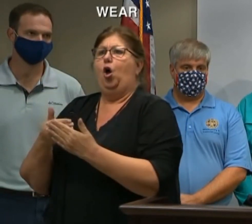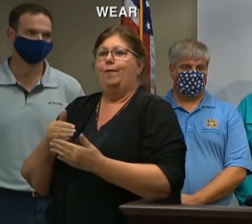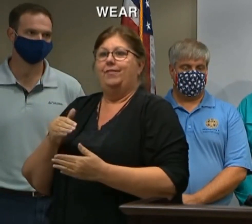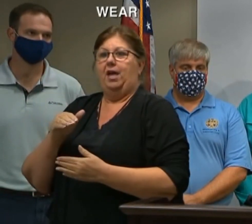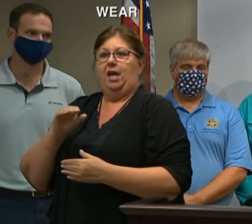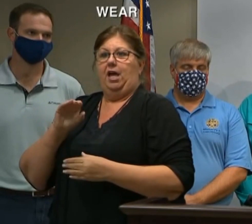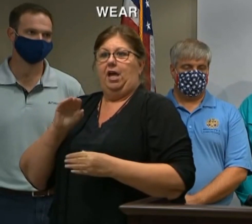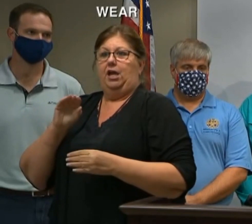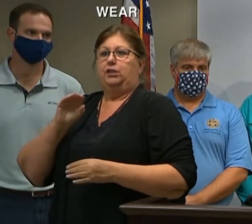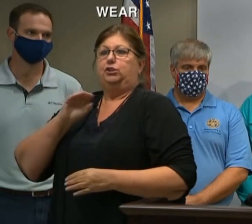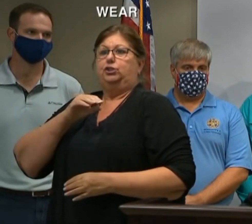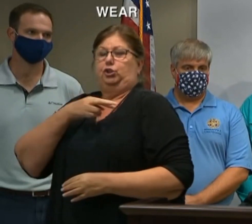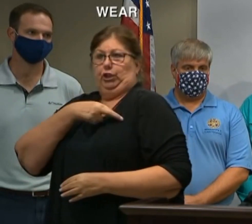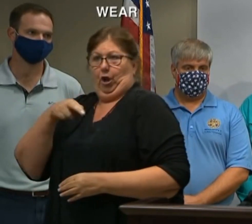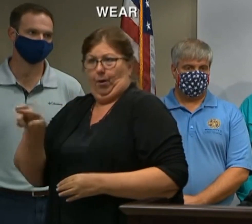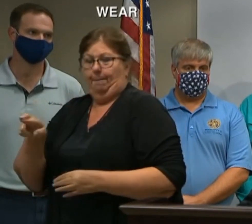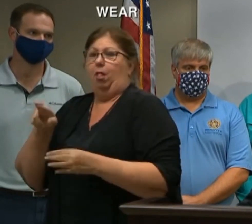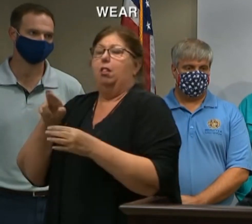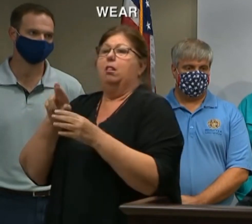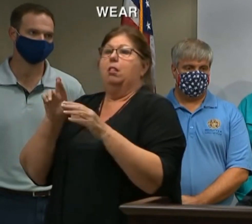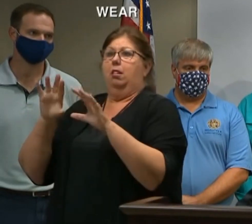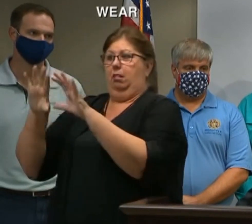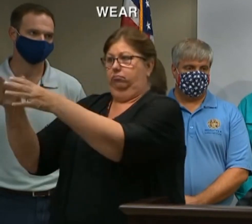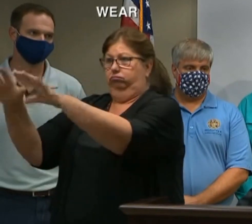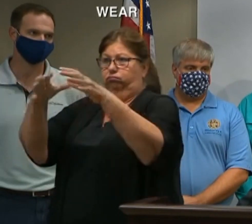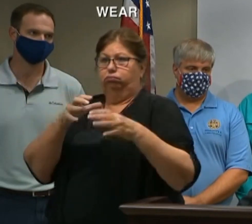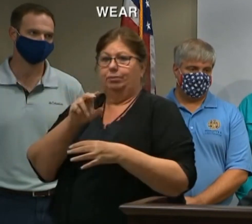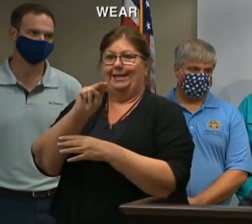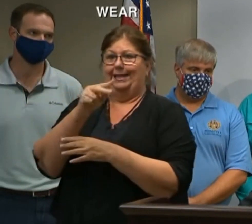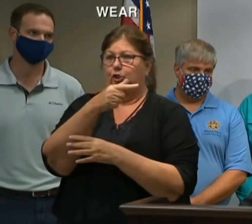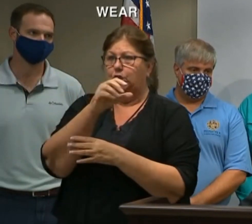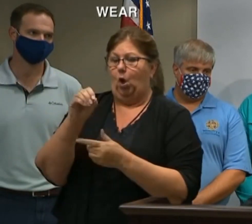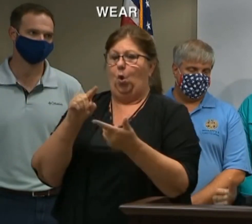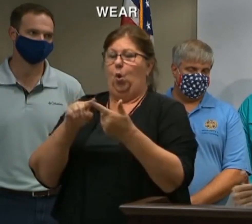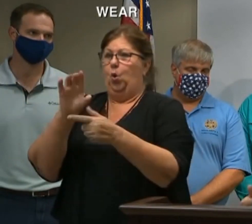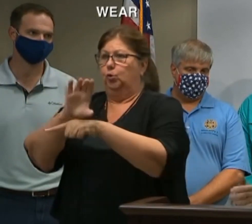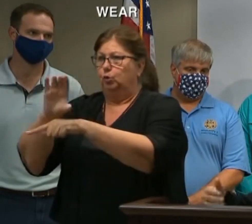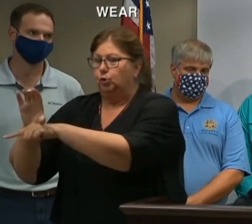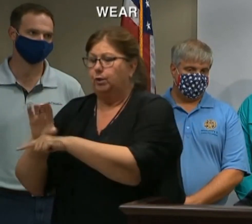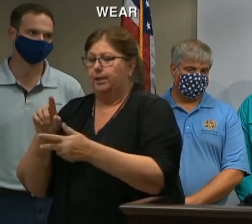uh ngos our churches uh the religious community that is that is really filling